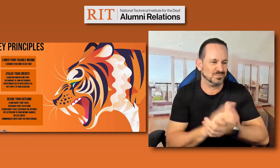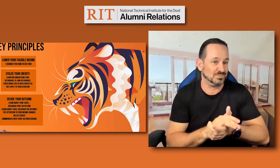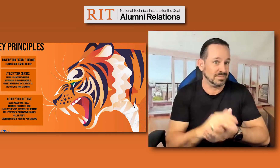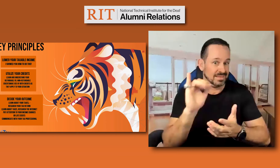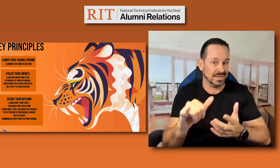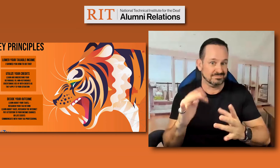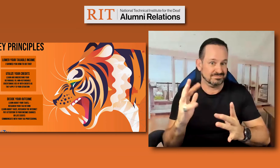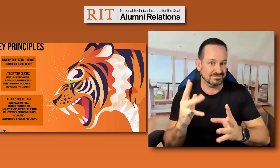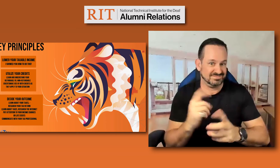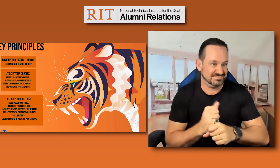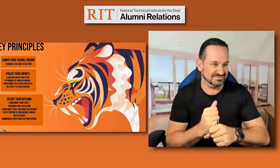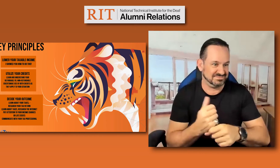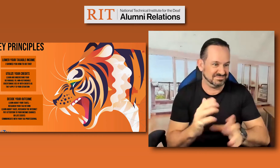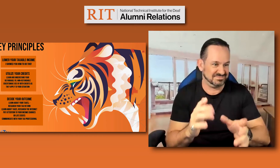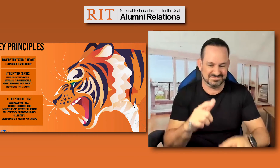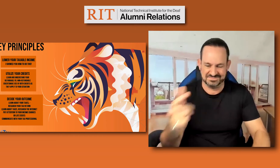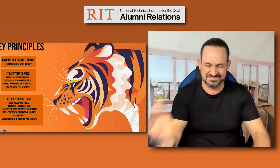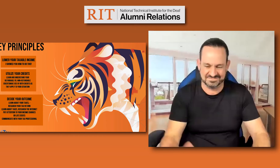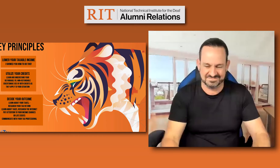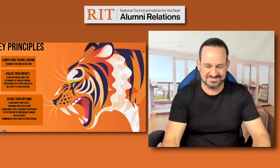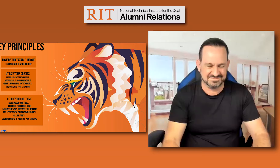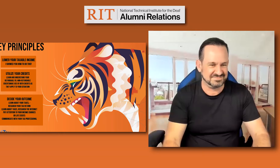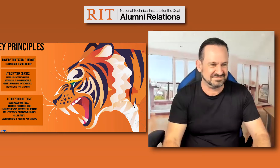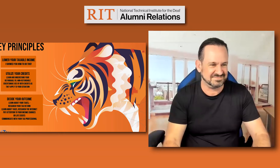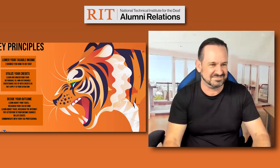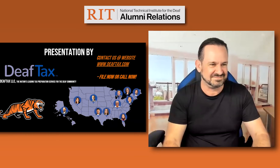And I guess, really, that's what I've got.